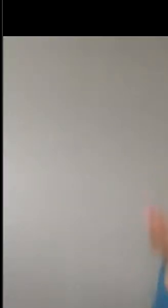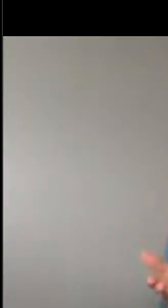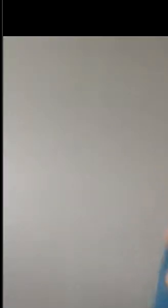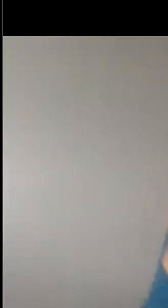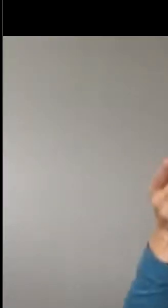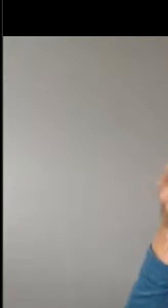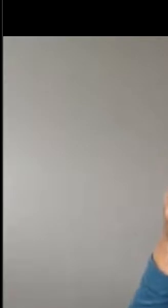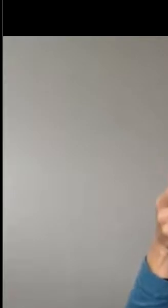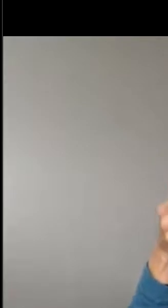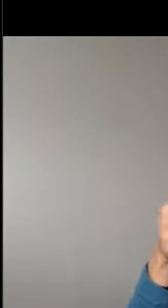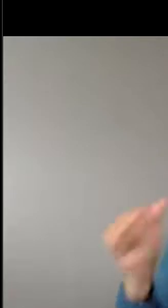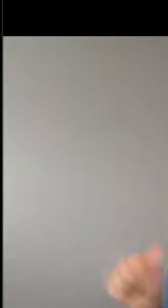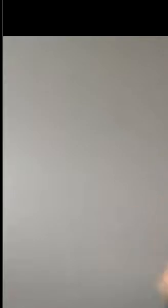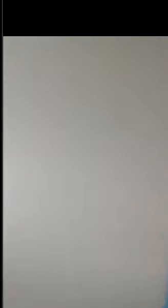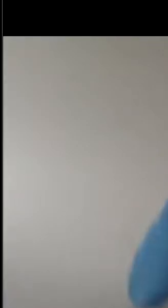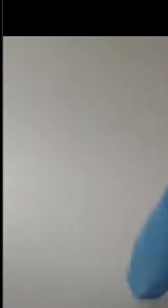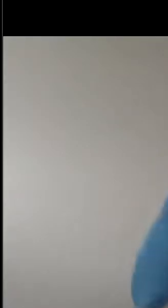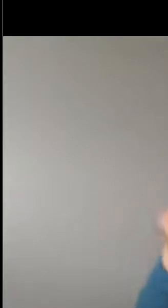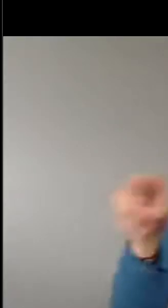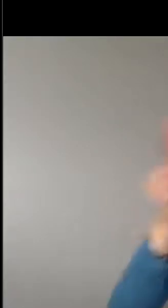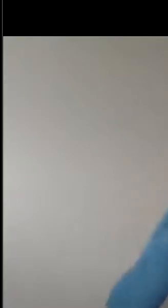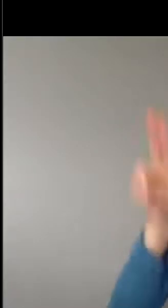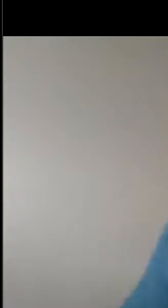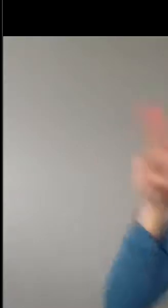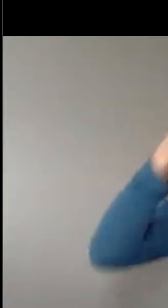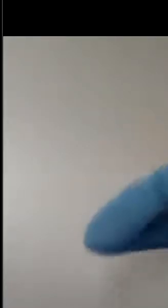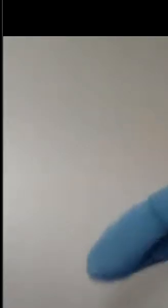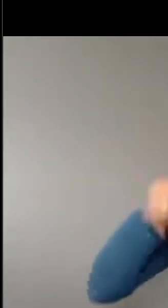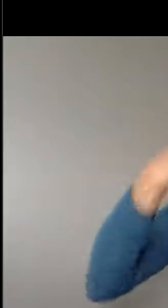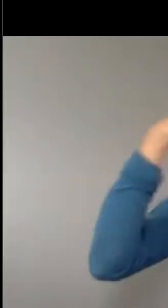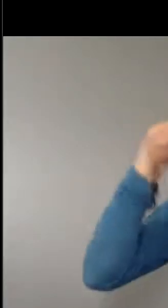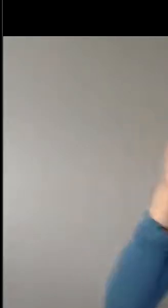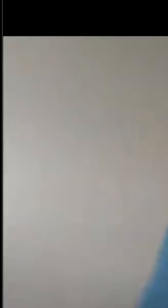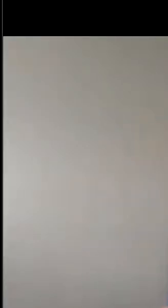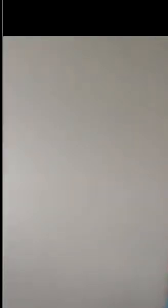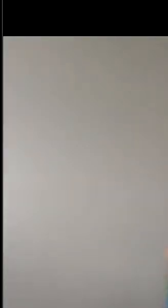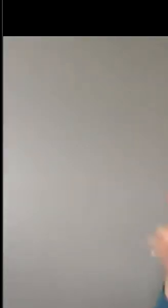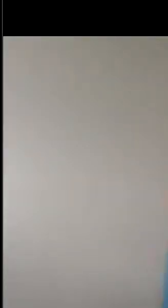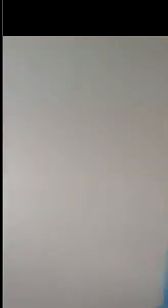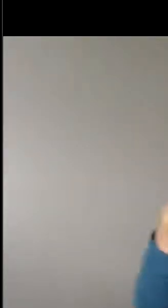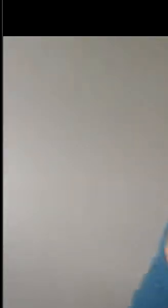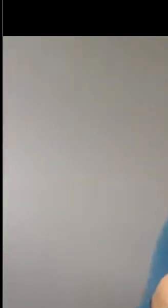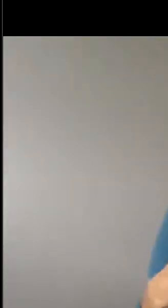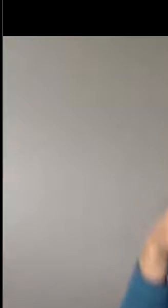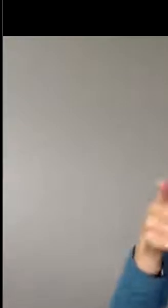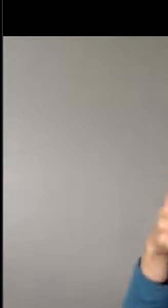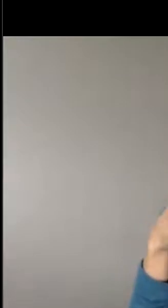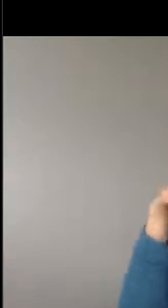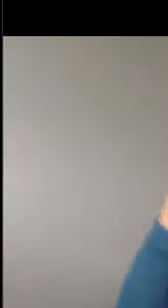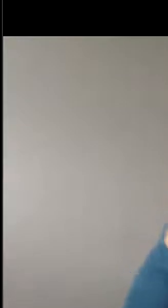with the international centre for evidence in disability at the London School of Hygiene and Tropical Medicine,